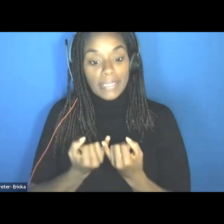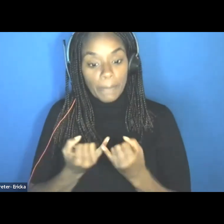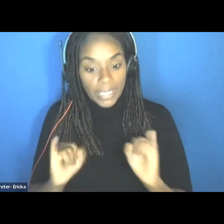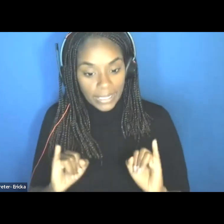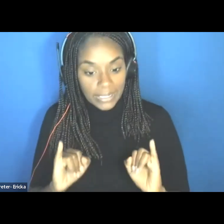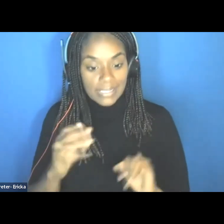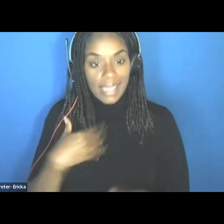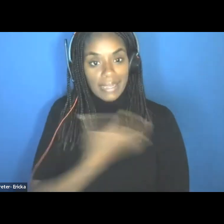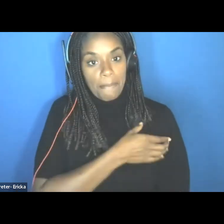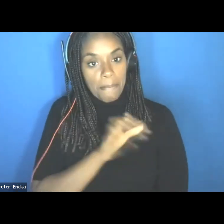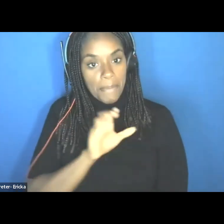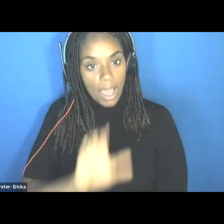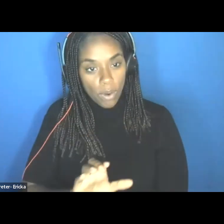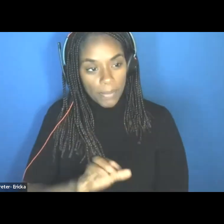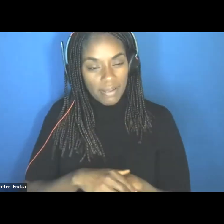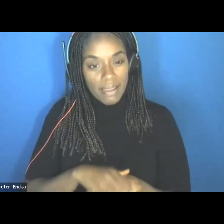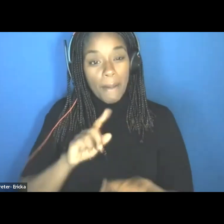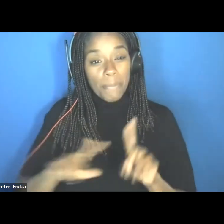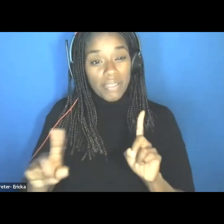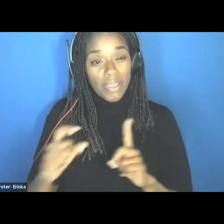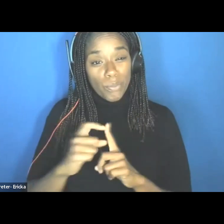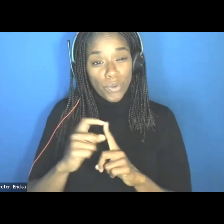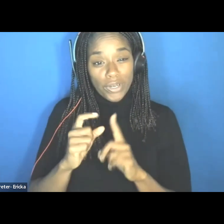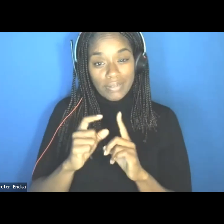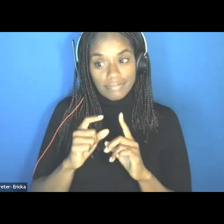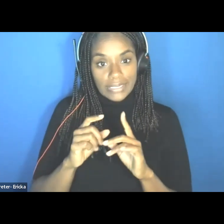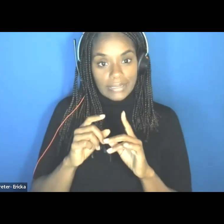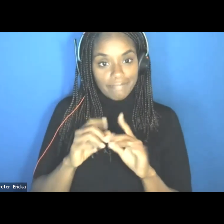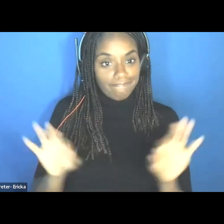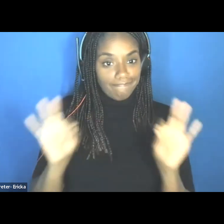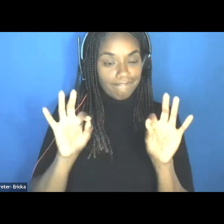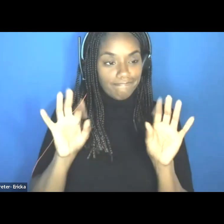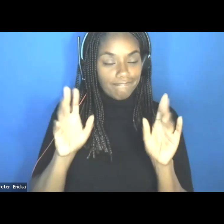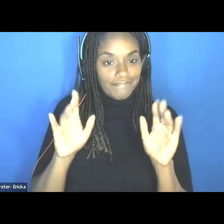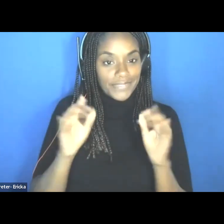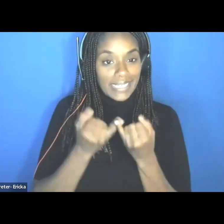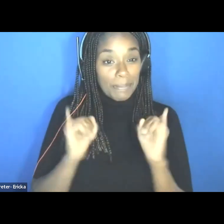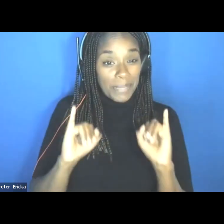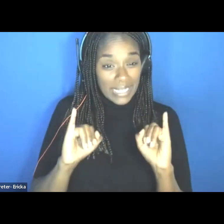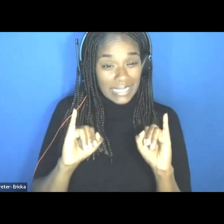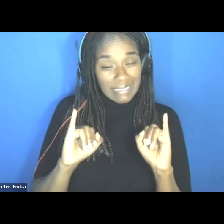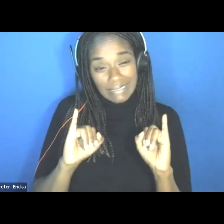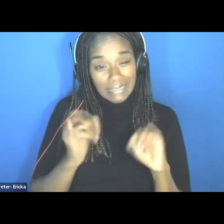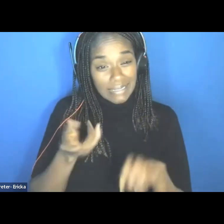I guess I had my own CRIP Camp experience because I do believe that there is nothing more powerful or more important to disabled people than having access to the survival and advocacy of other disabled people as part of our own journey of empowerment and independence.